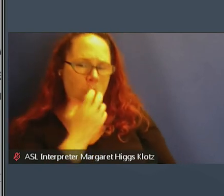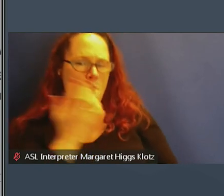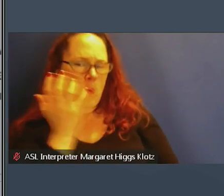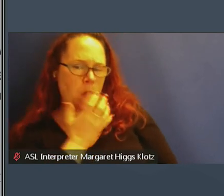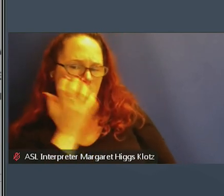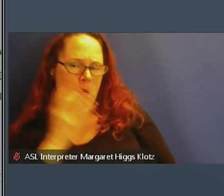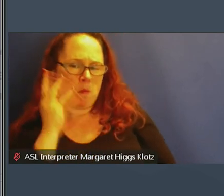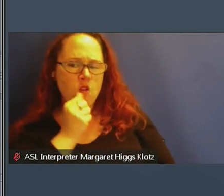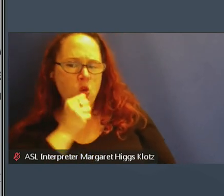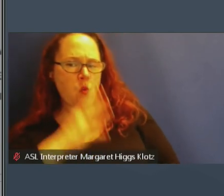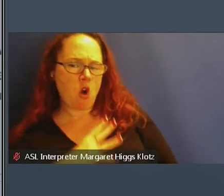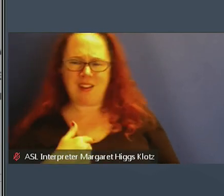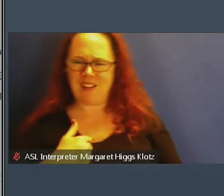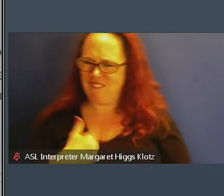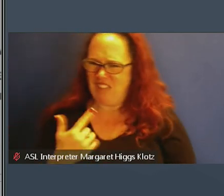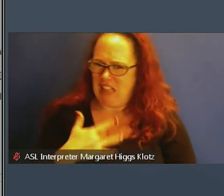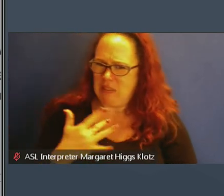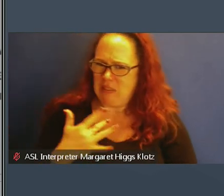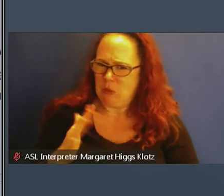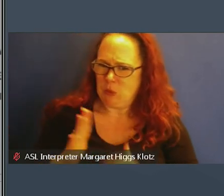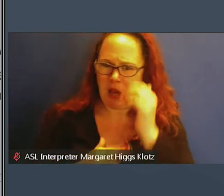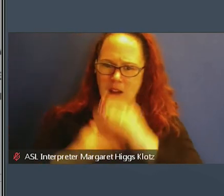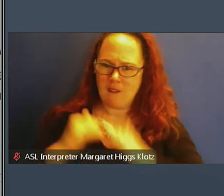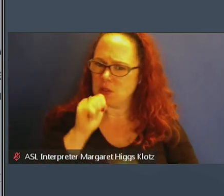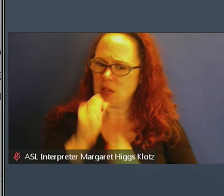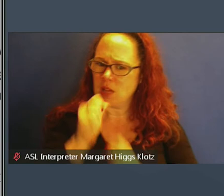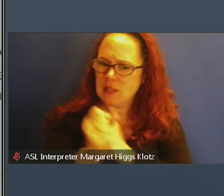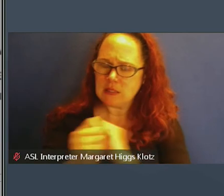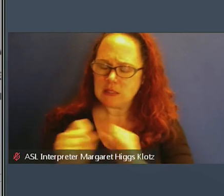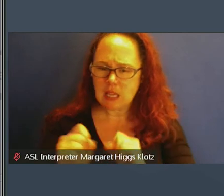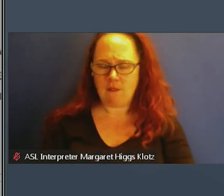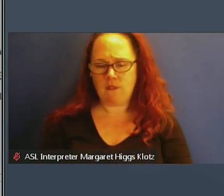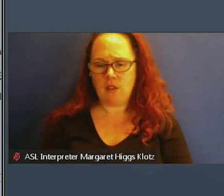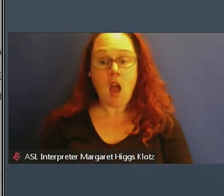It, and you're saying like, the thing I keep hearing me say over and over is it's just like 20 new beds,